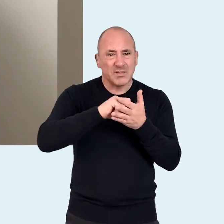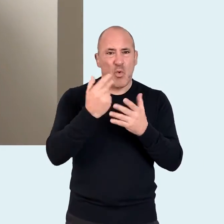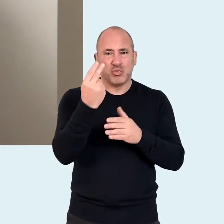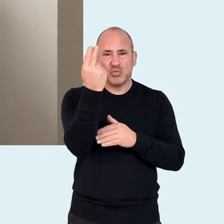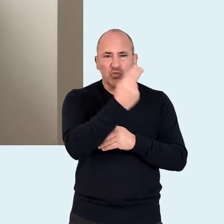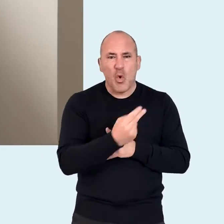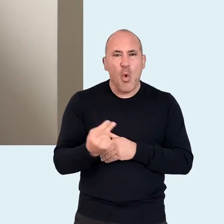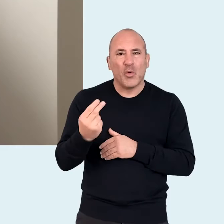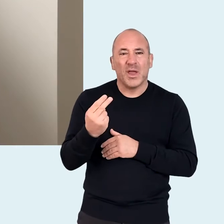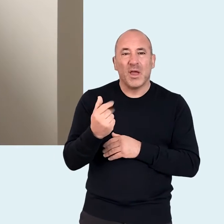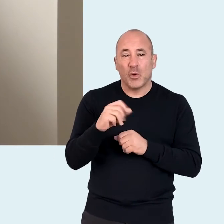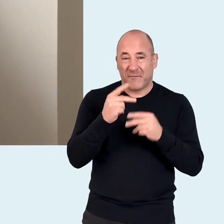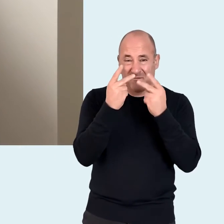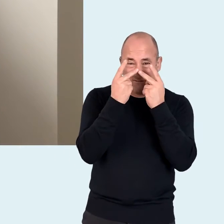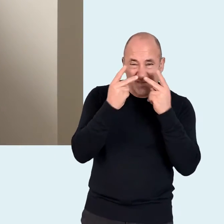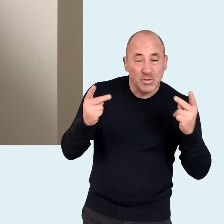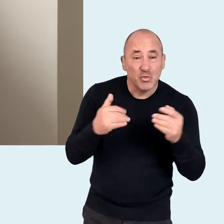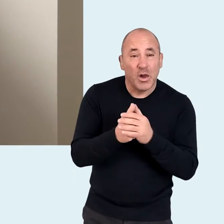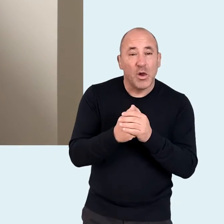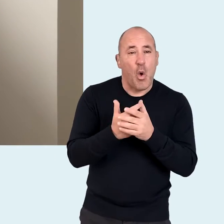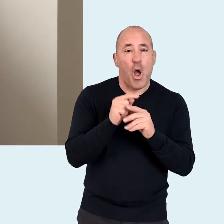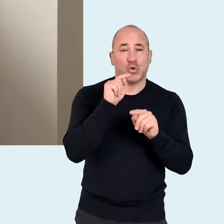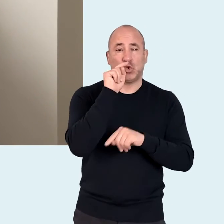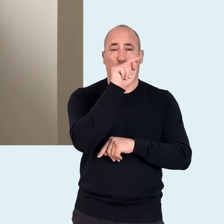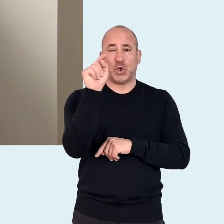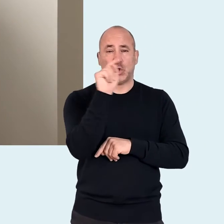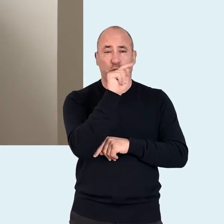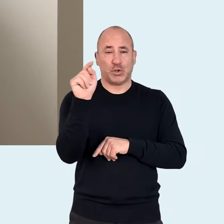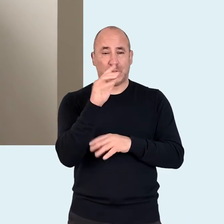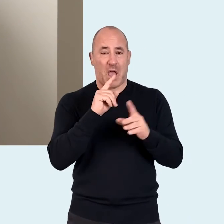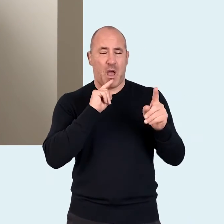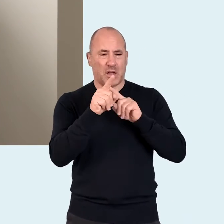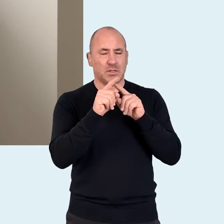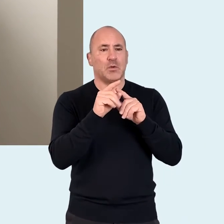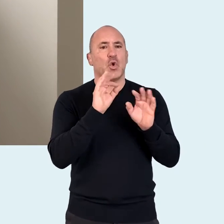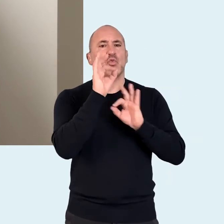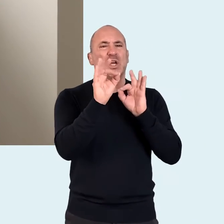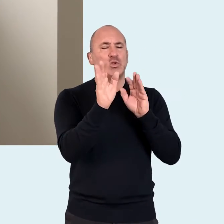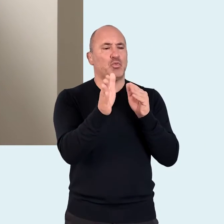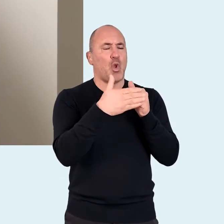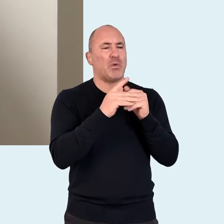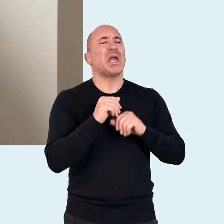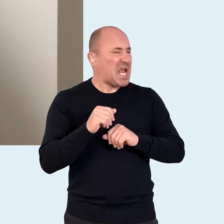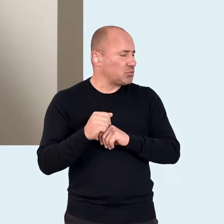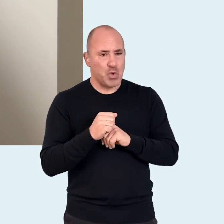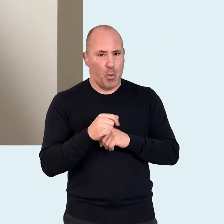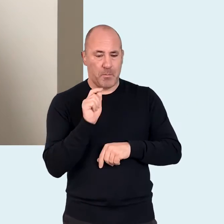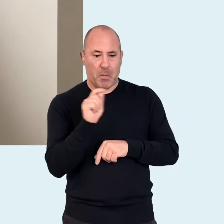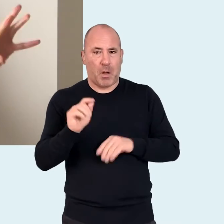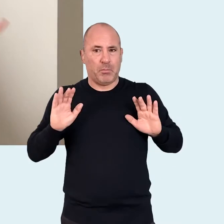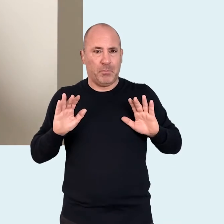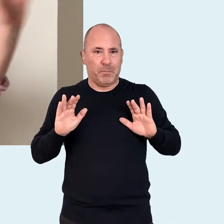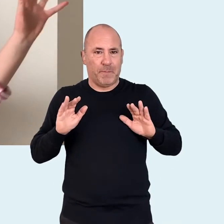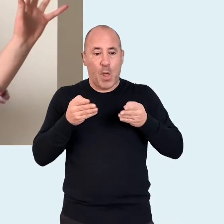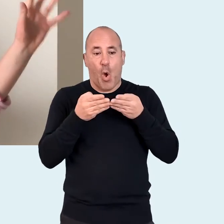to maybe in writing or drawing, or it could be visually through using different coloured